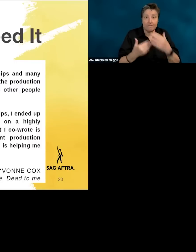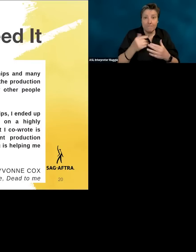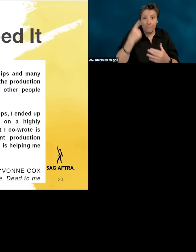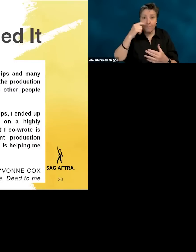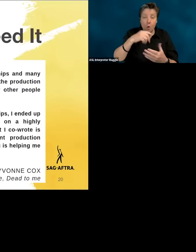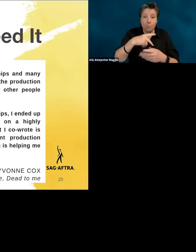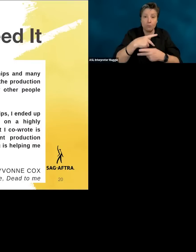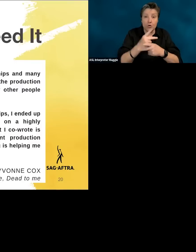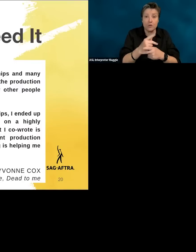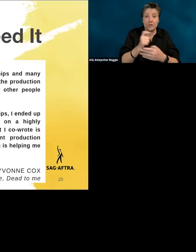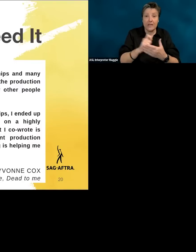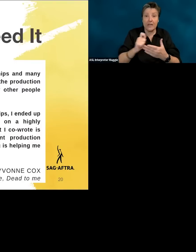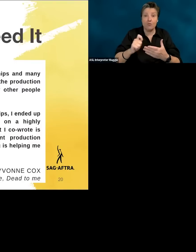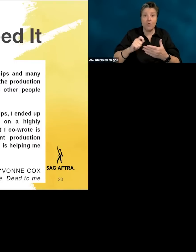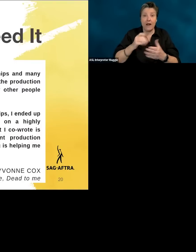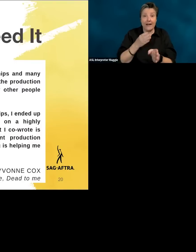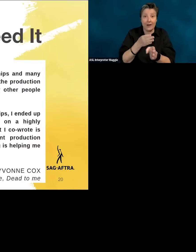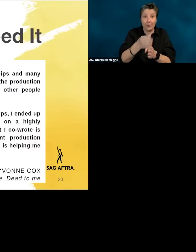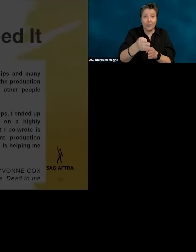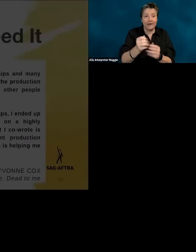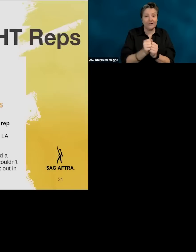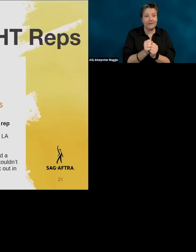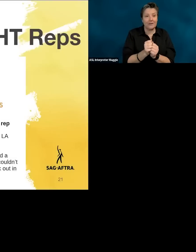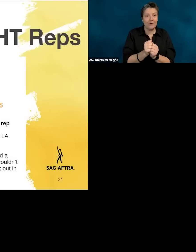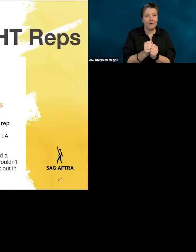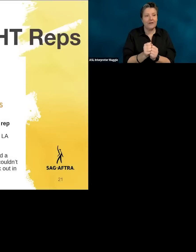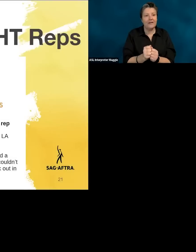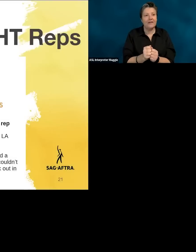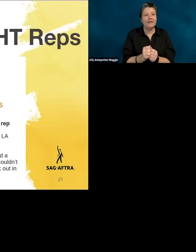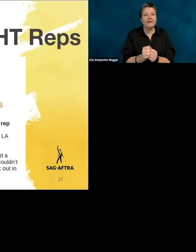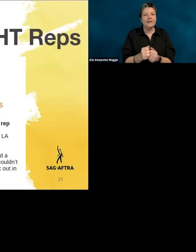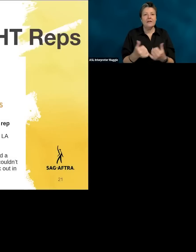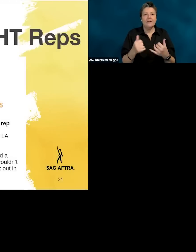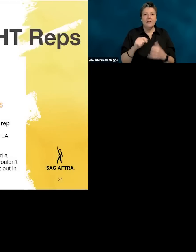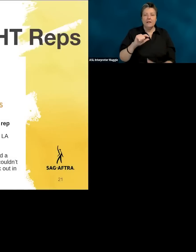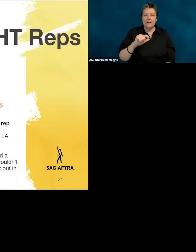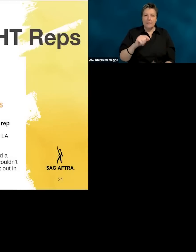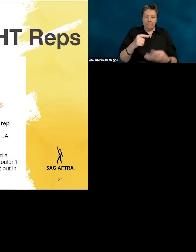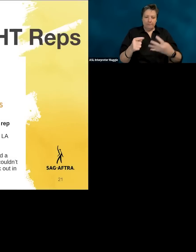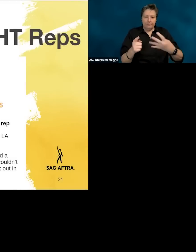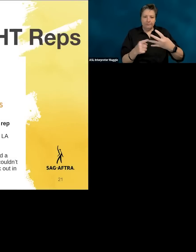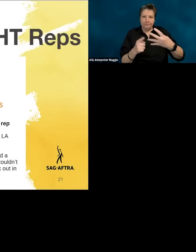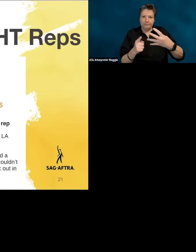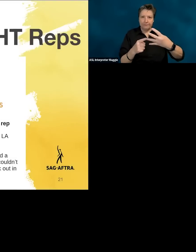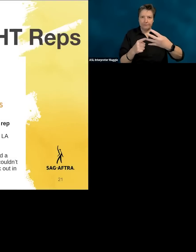So that's great for all the multihyphenates as well. Now leg three is having the right team of reps